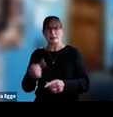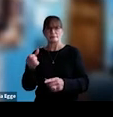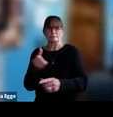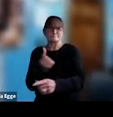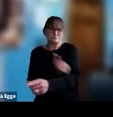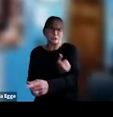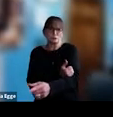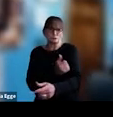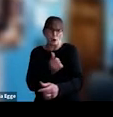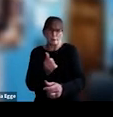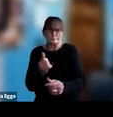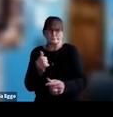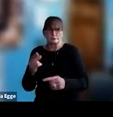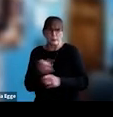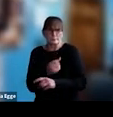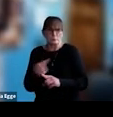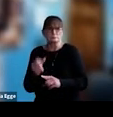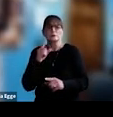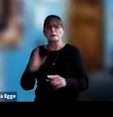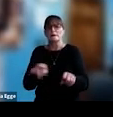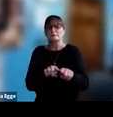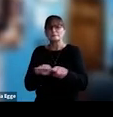So like Natasha said, what they're looking for